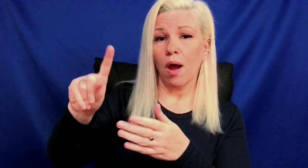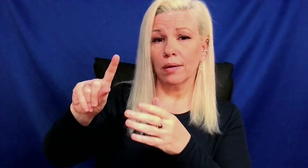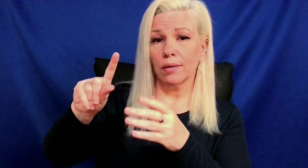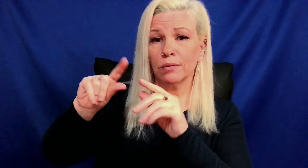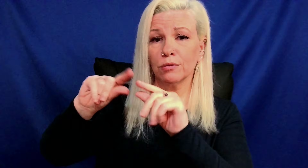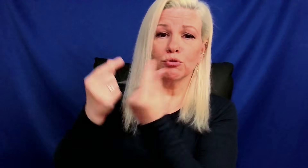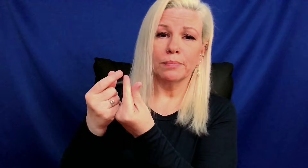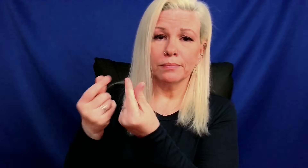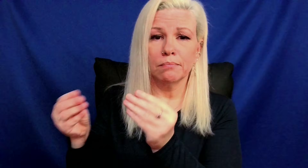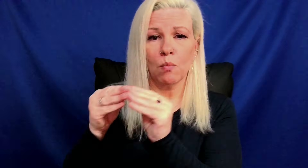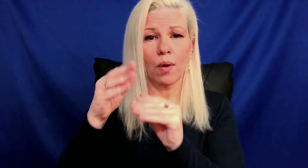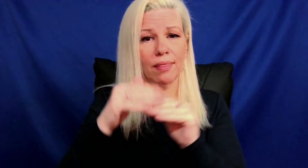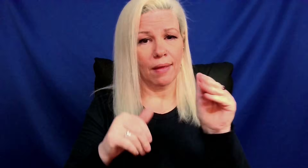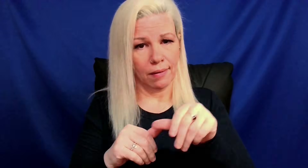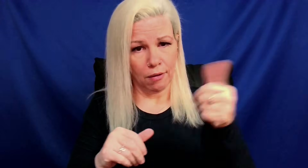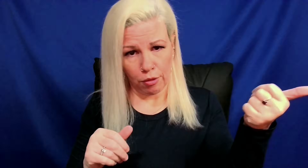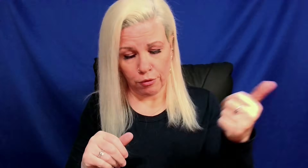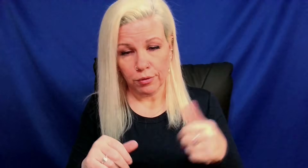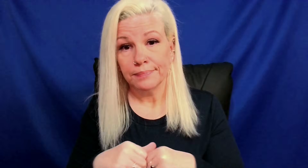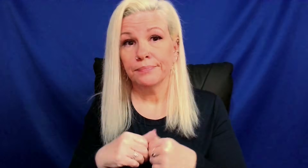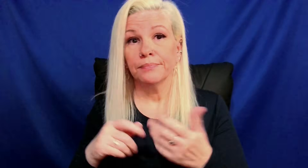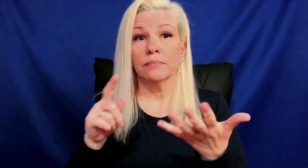not just a single deaf experience.